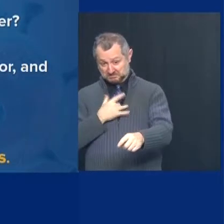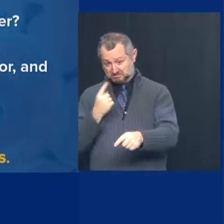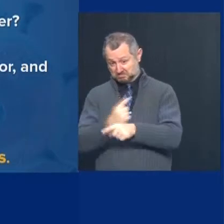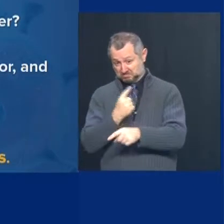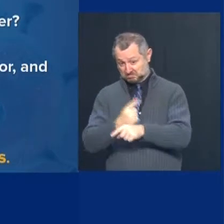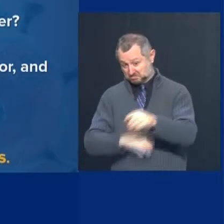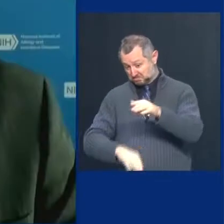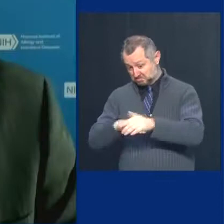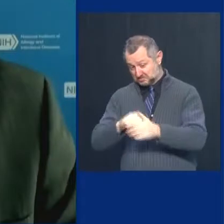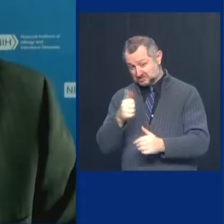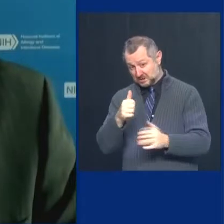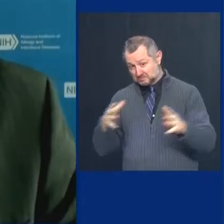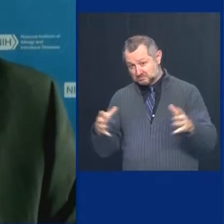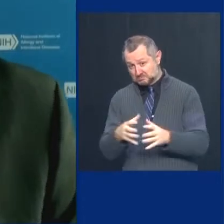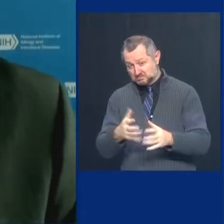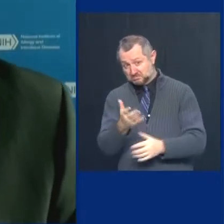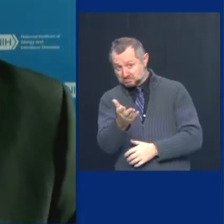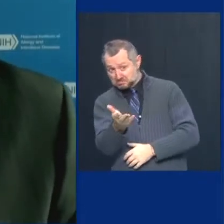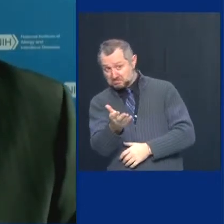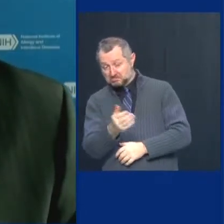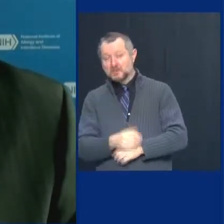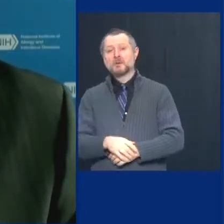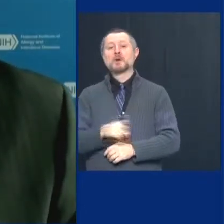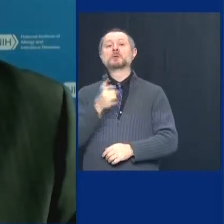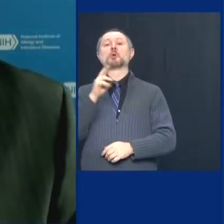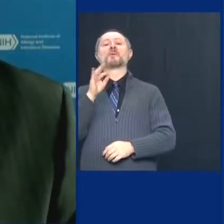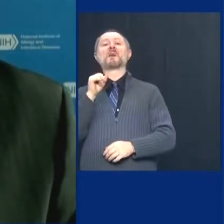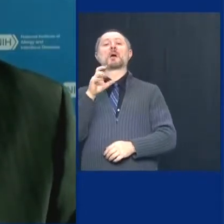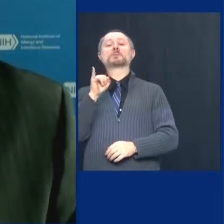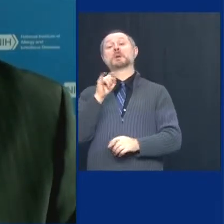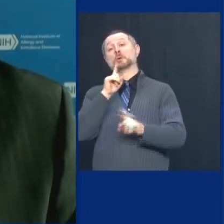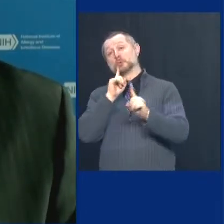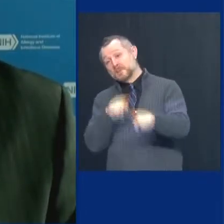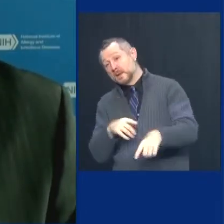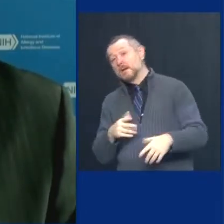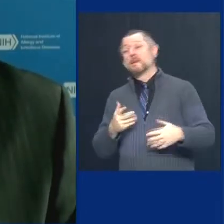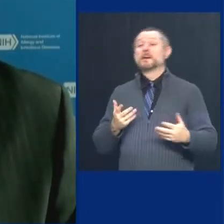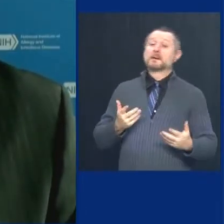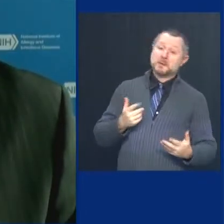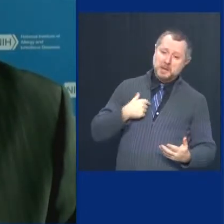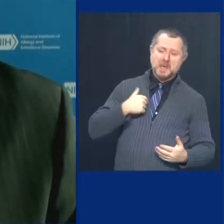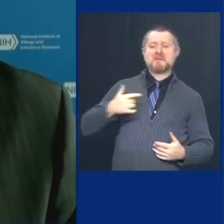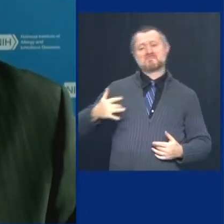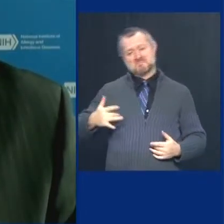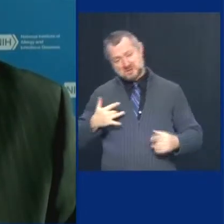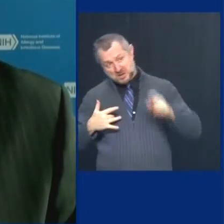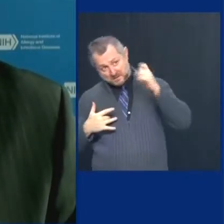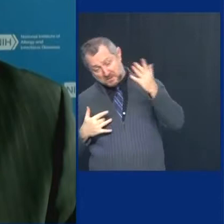COMPLIANCE IS VERY LOW ON THAT. RULE, THAT NO MORE THAN TEN IN